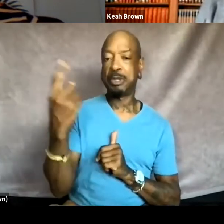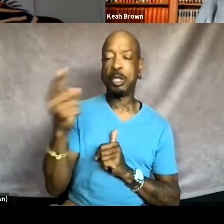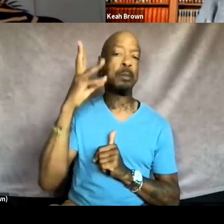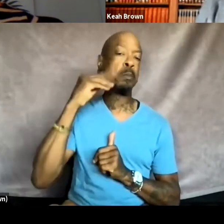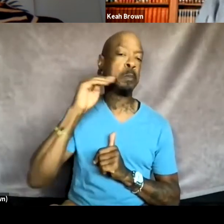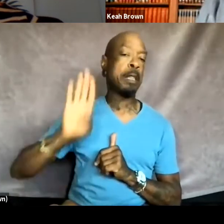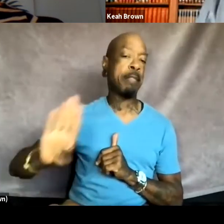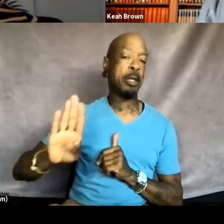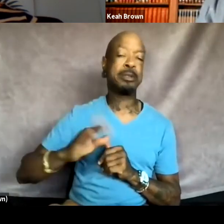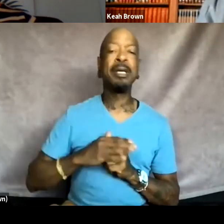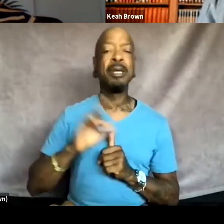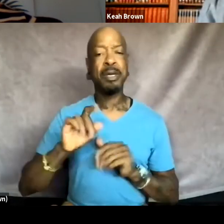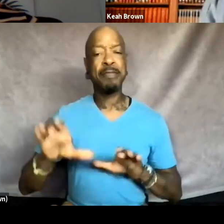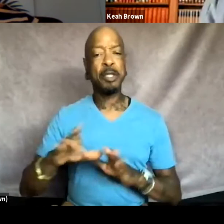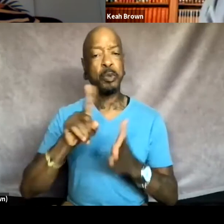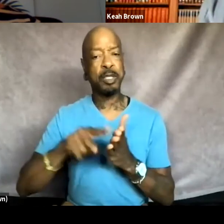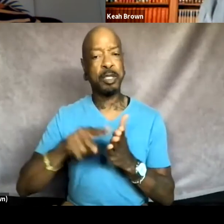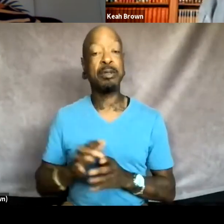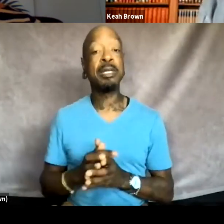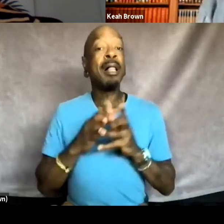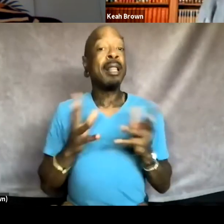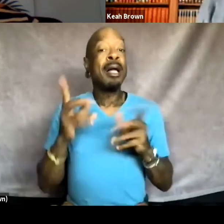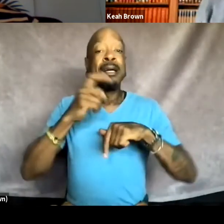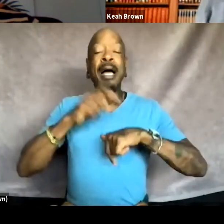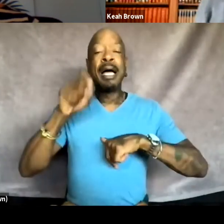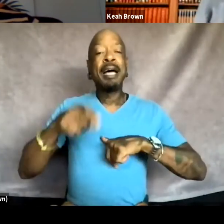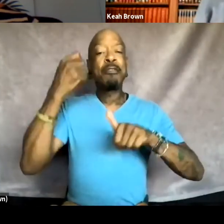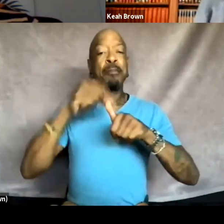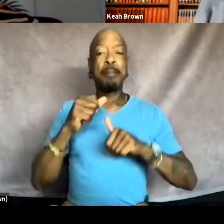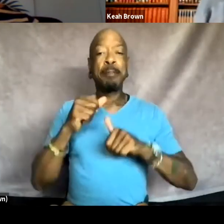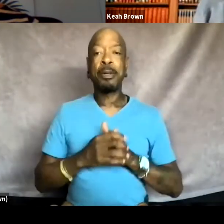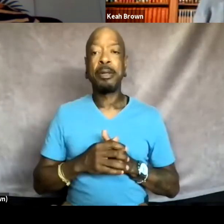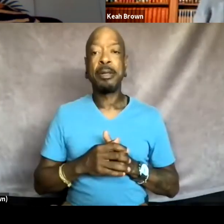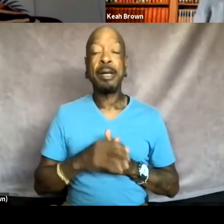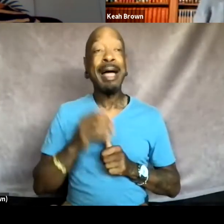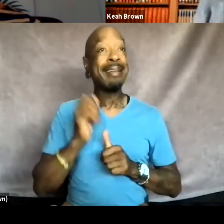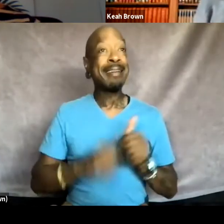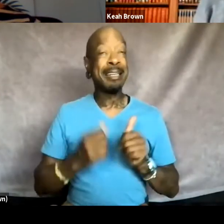know and a lot of times, you have to remember that. Keah Brown: everybody's gonna be happy with whatever it is that you create it's just not